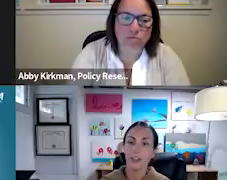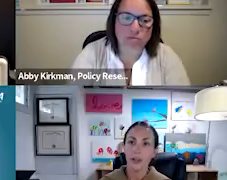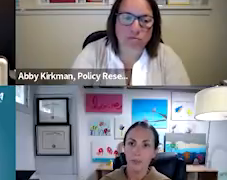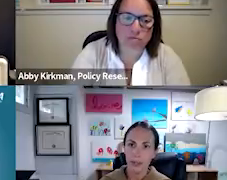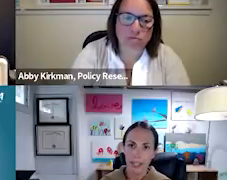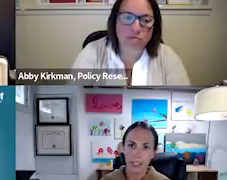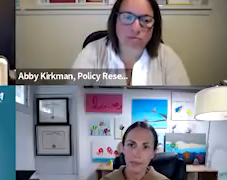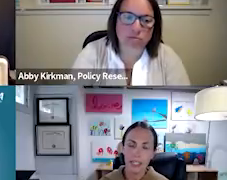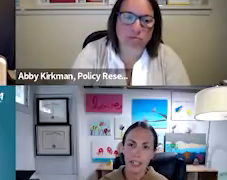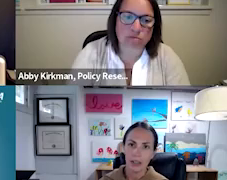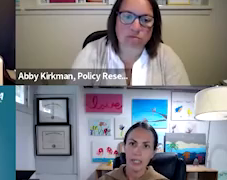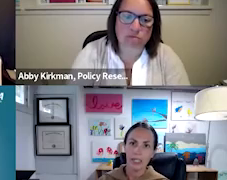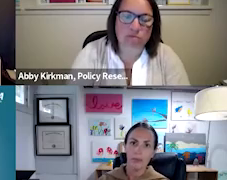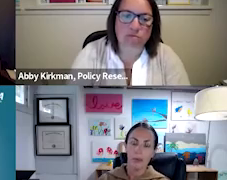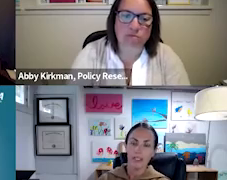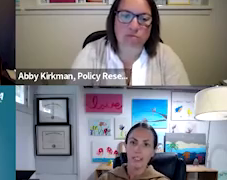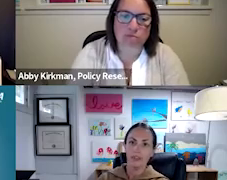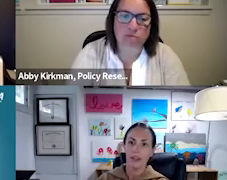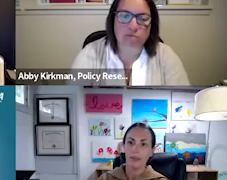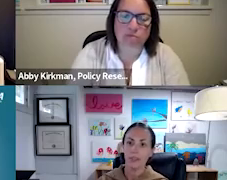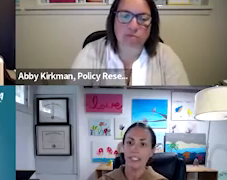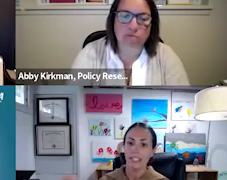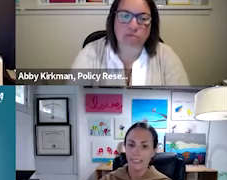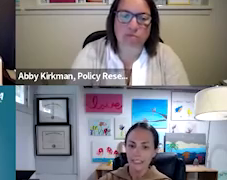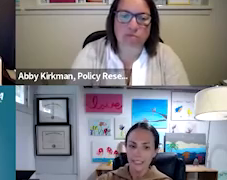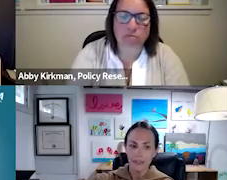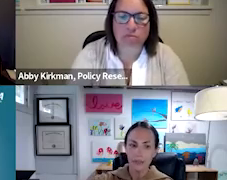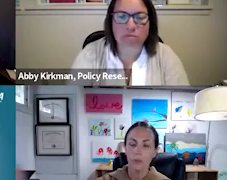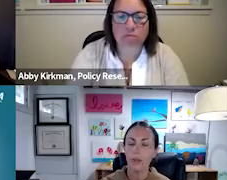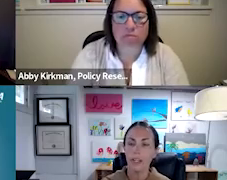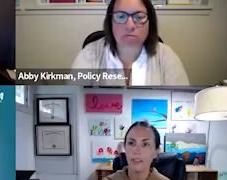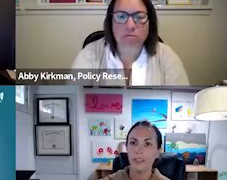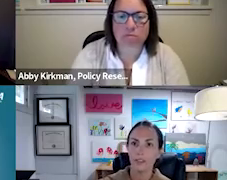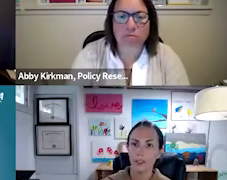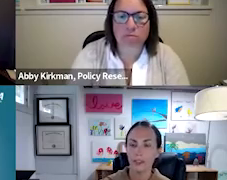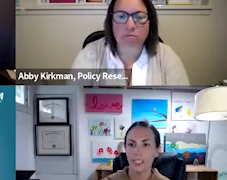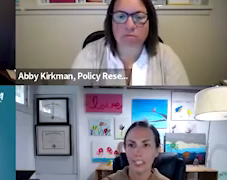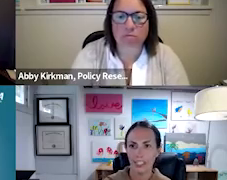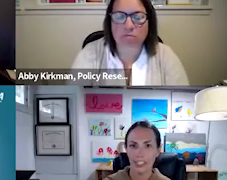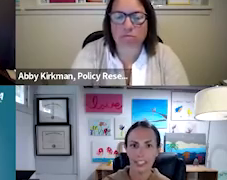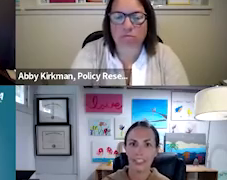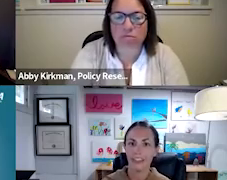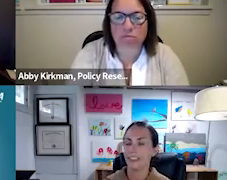or you apply to become an appointed representative with Social Security.